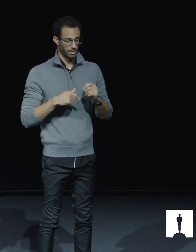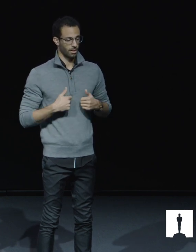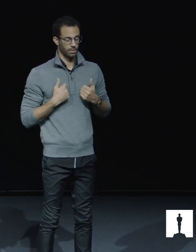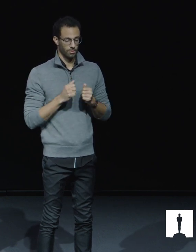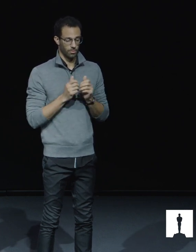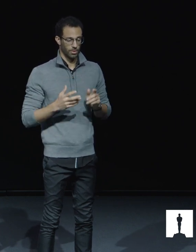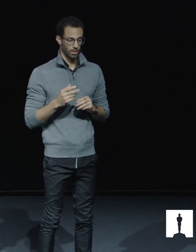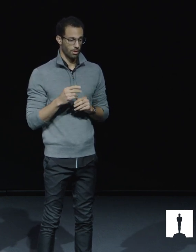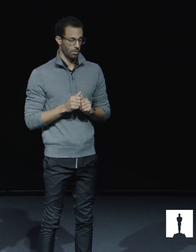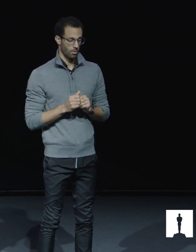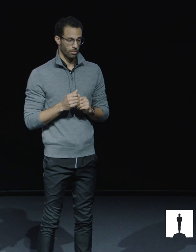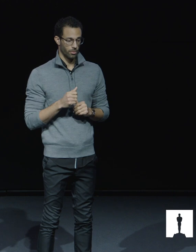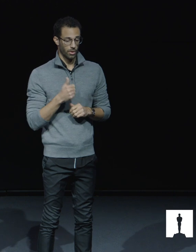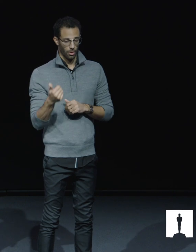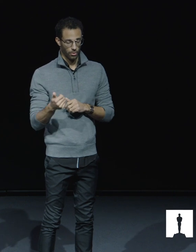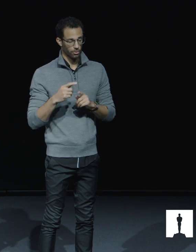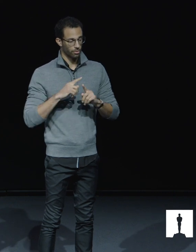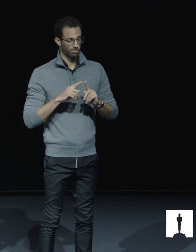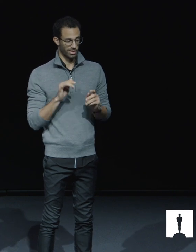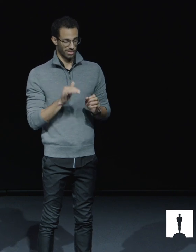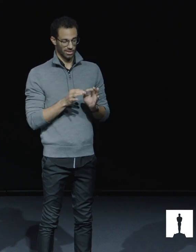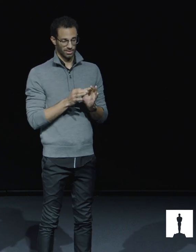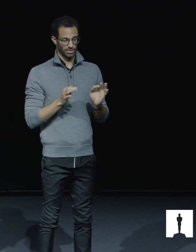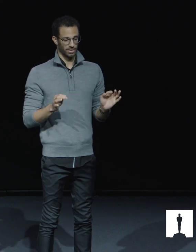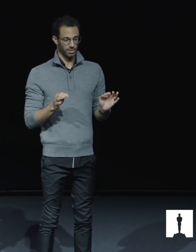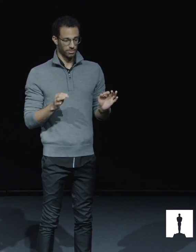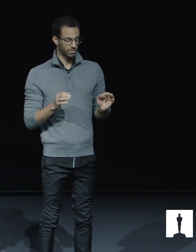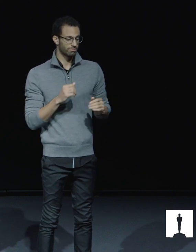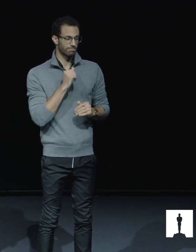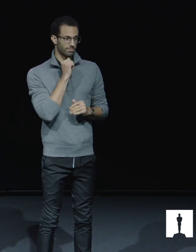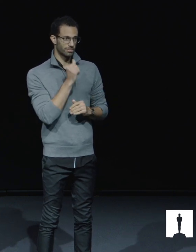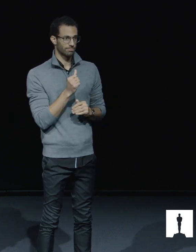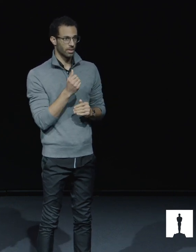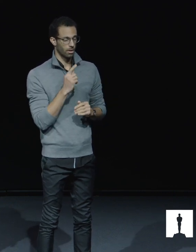would not sound so banal if one were not endlessly compelled to repeat it and further believe